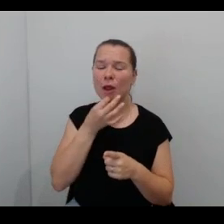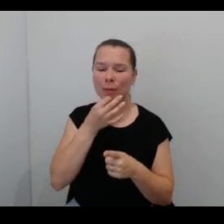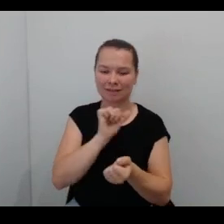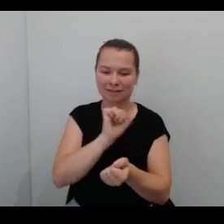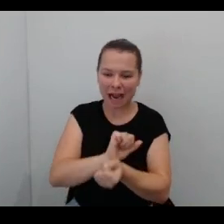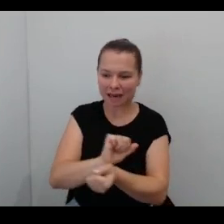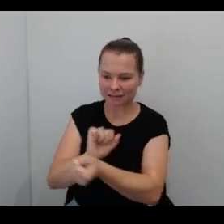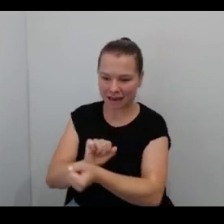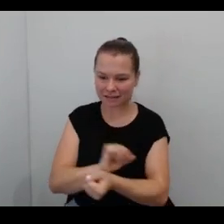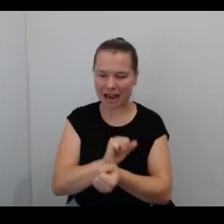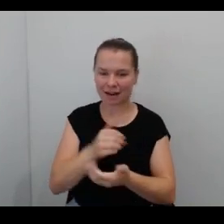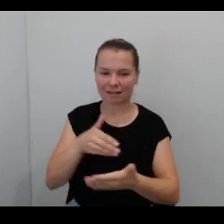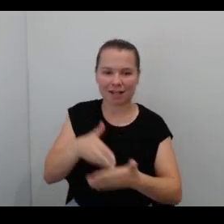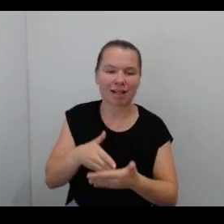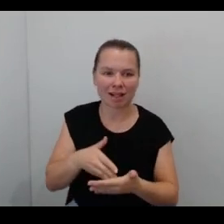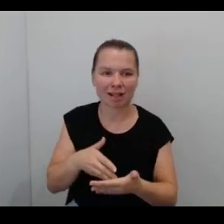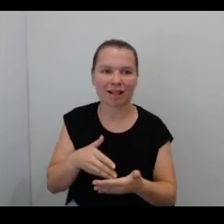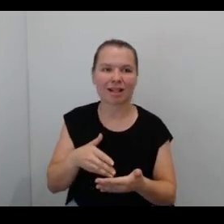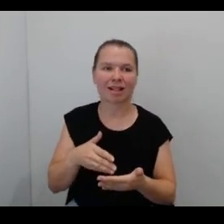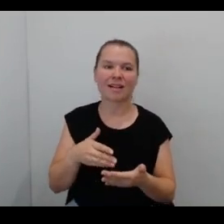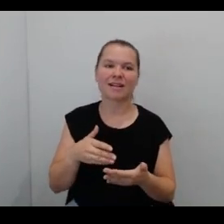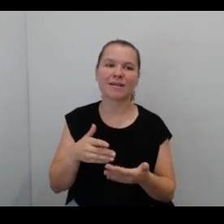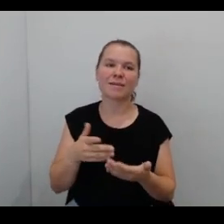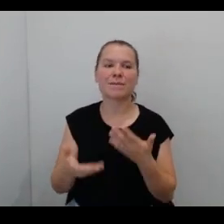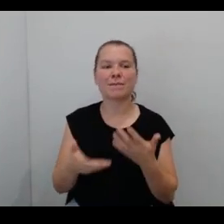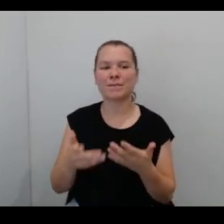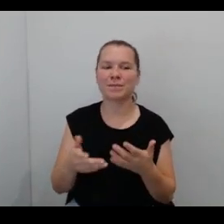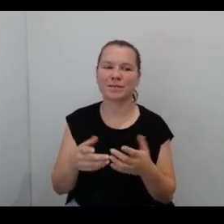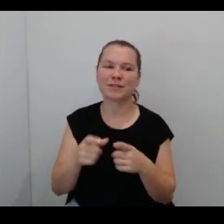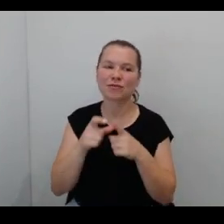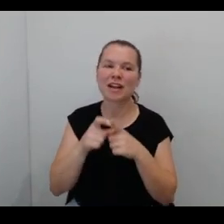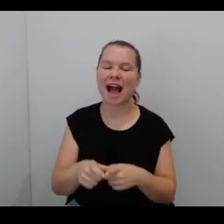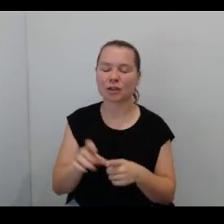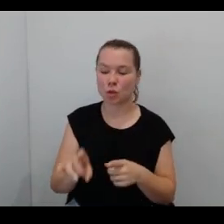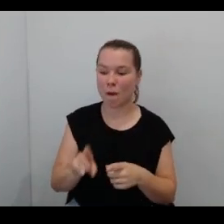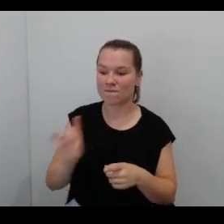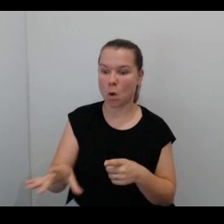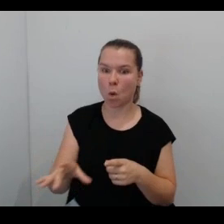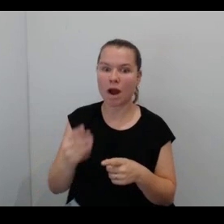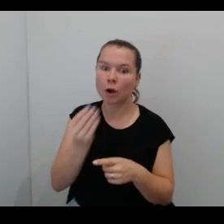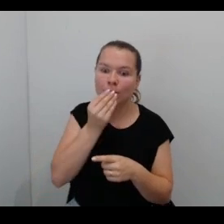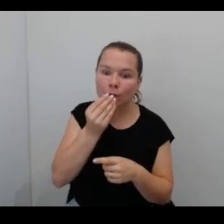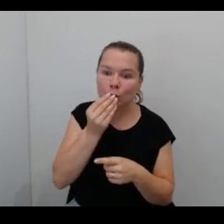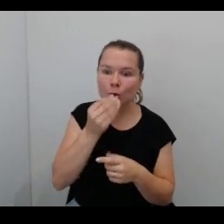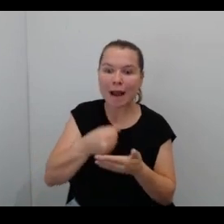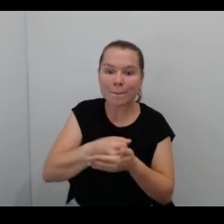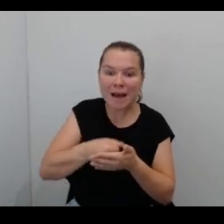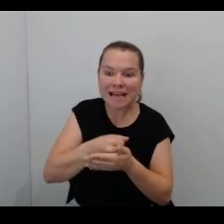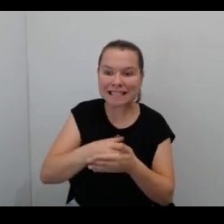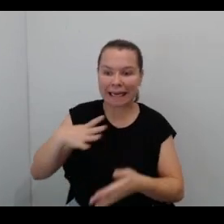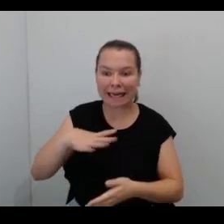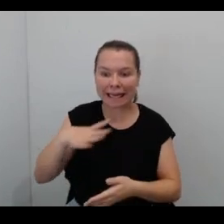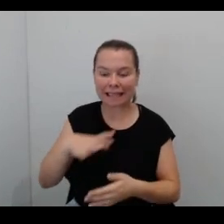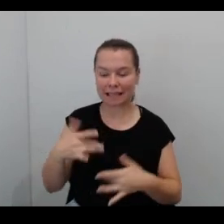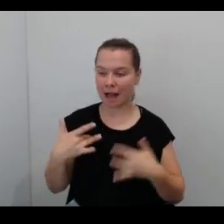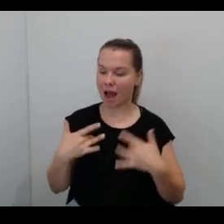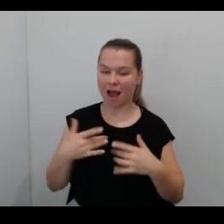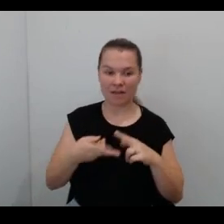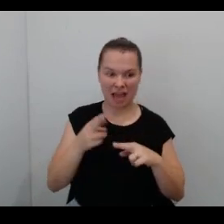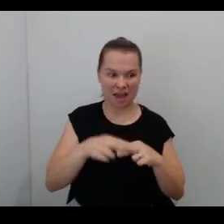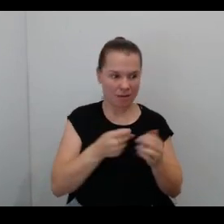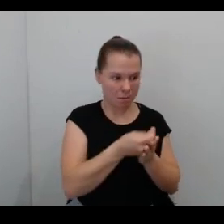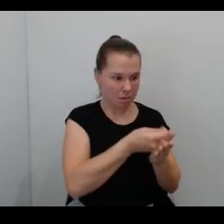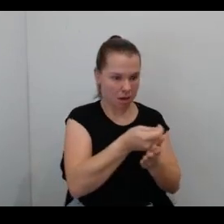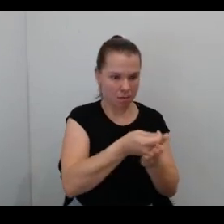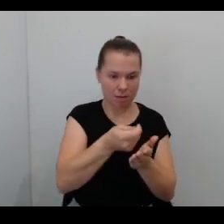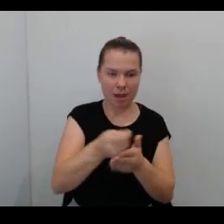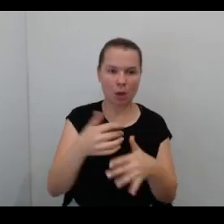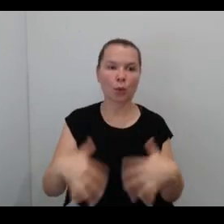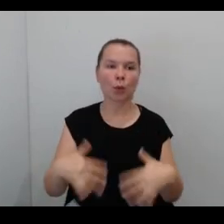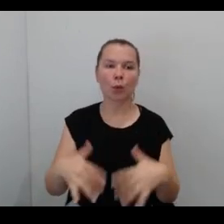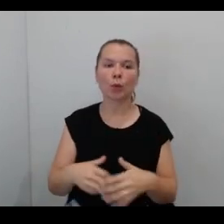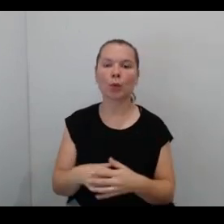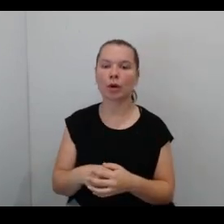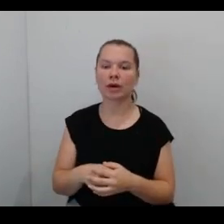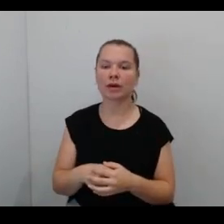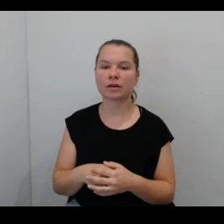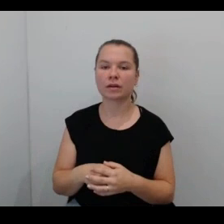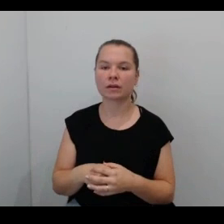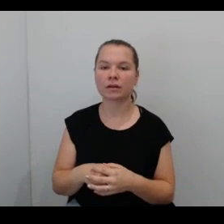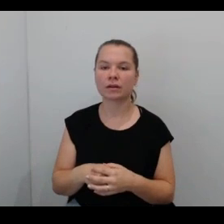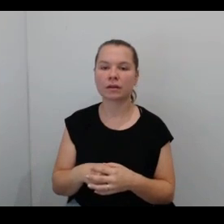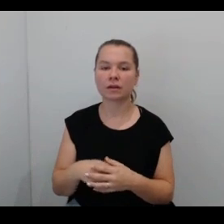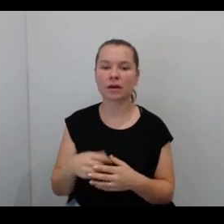I see a question from, we've seen this a lot, we were mentioning consumer leases.